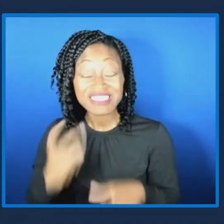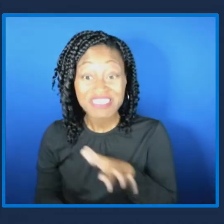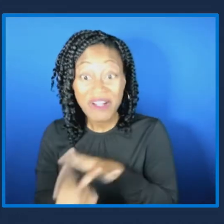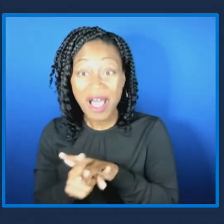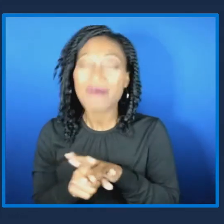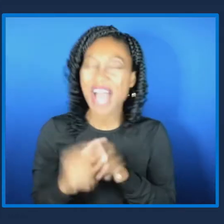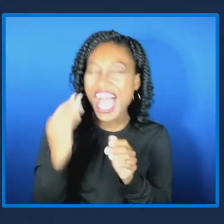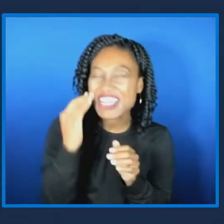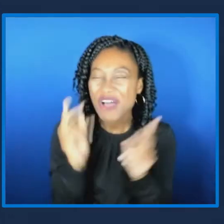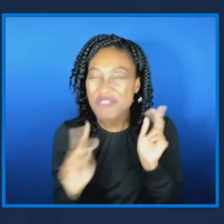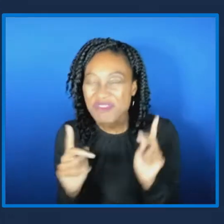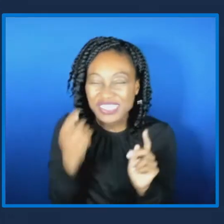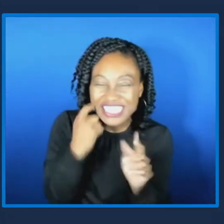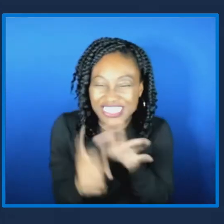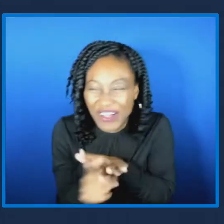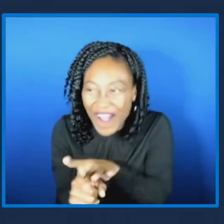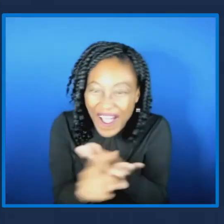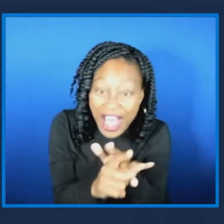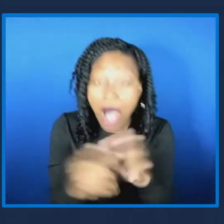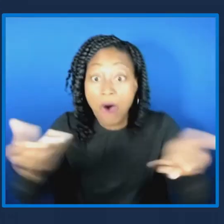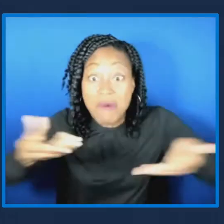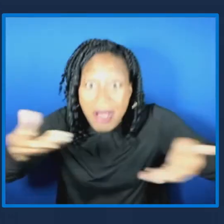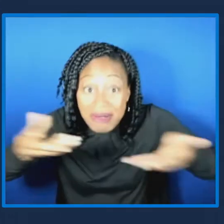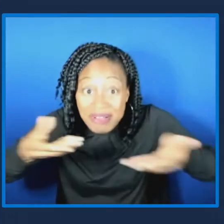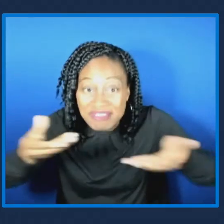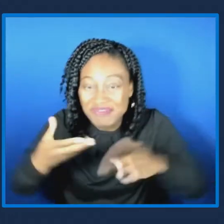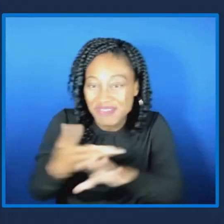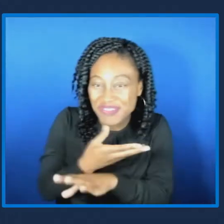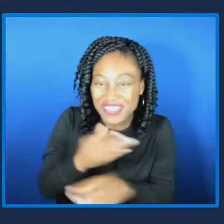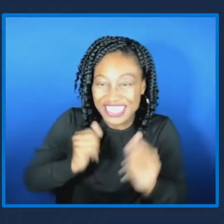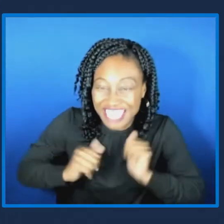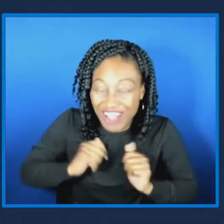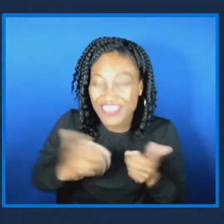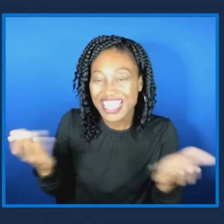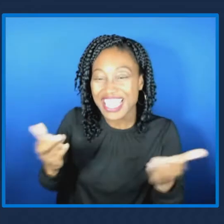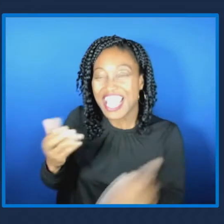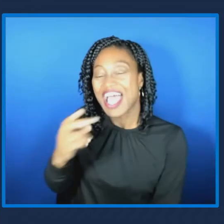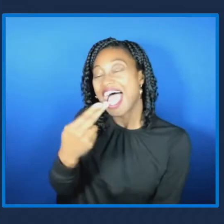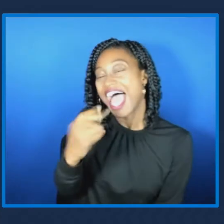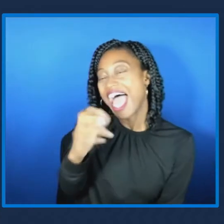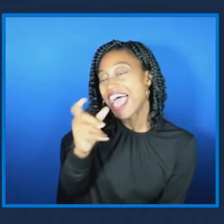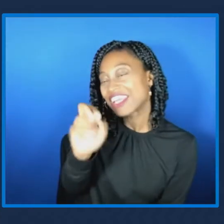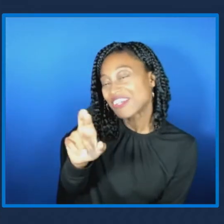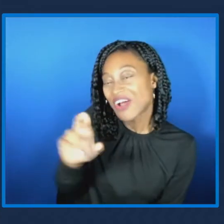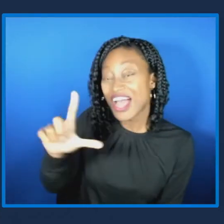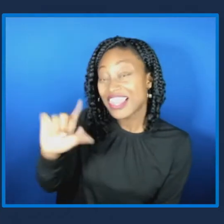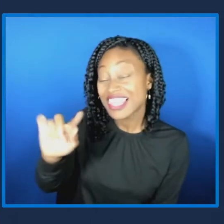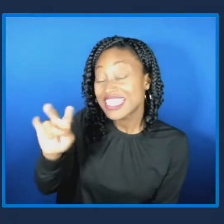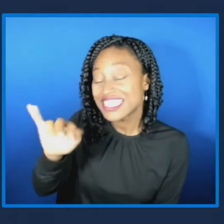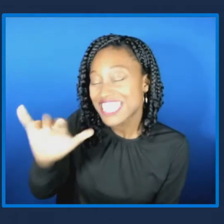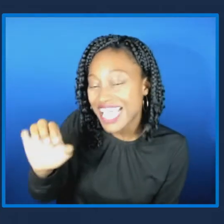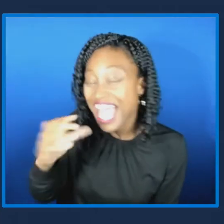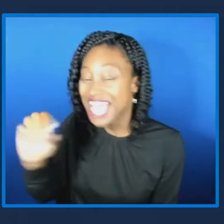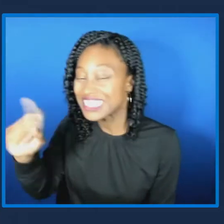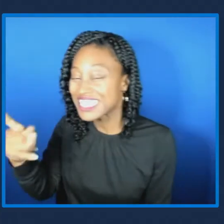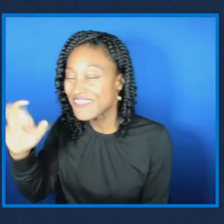throughout the pre-show, welcome to the pre-show. We're here with Hector, Lizzie, and Steven and we were talking about the Ability Summit.